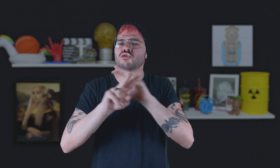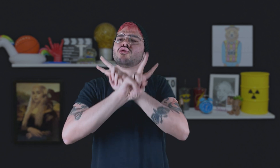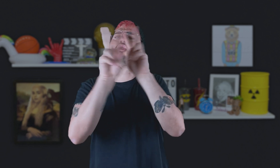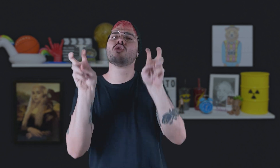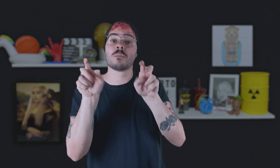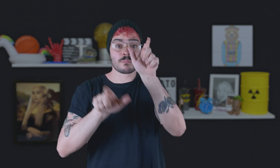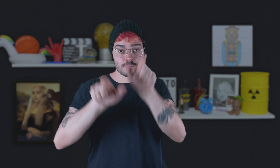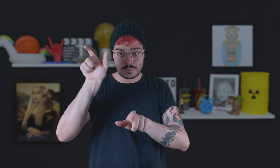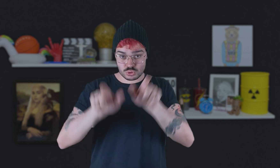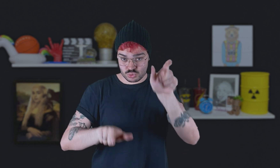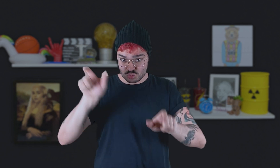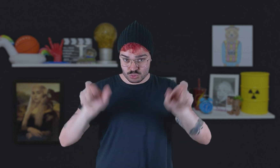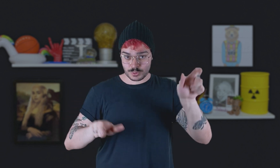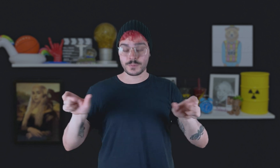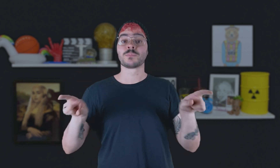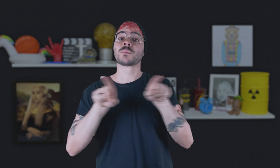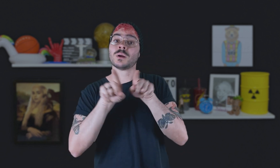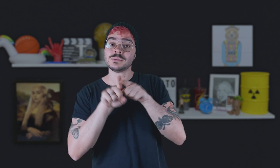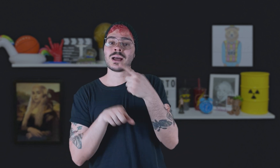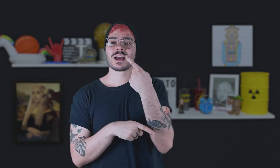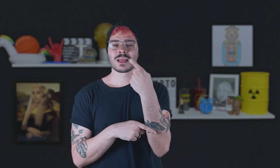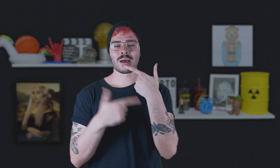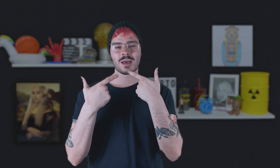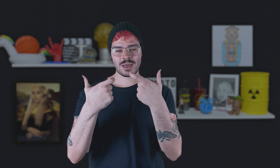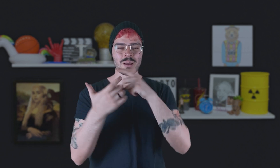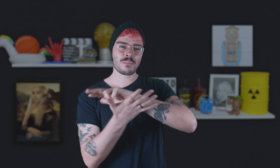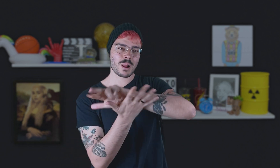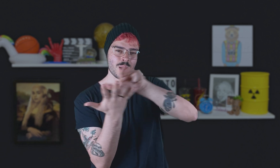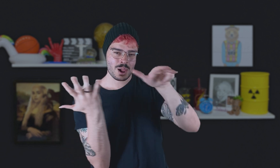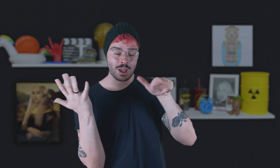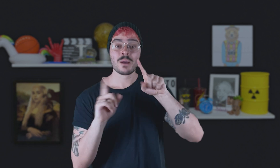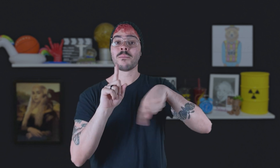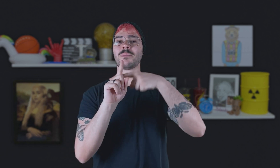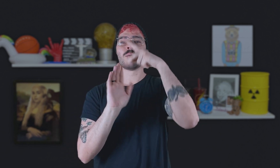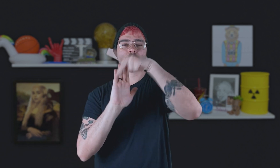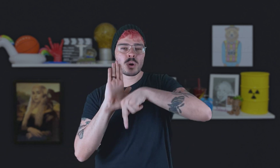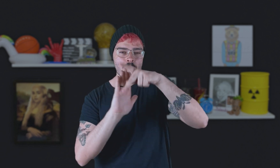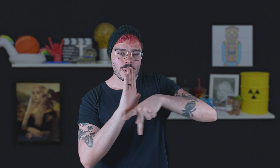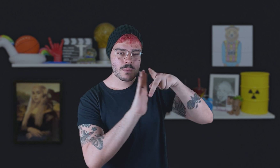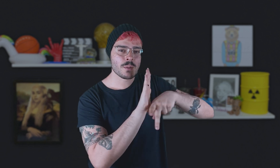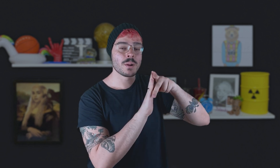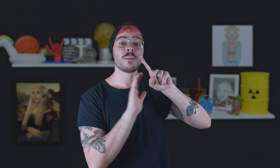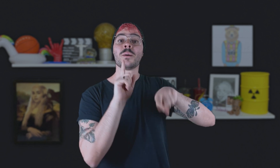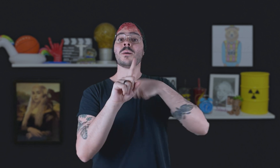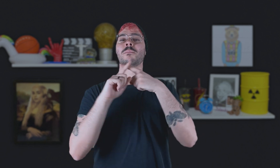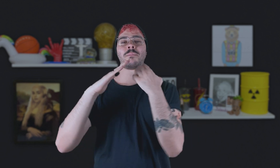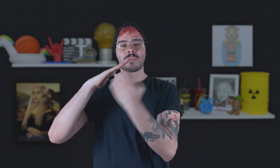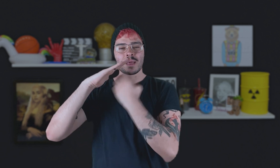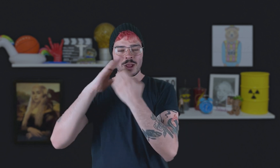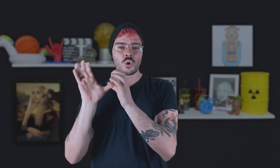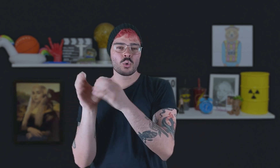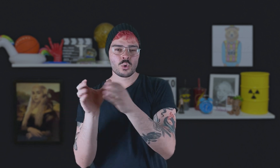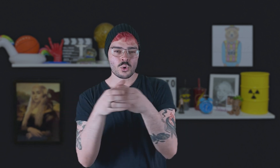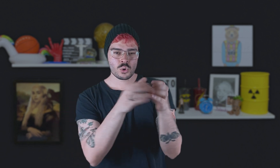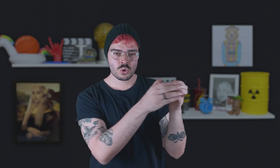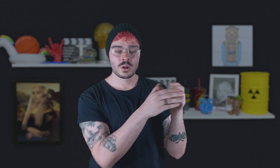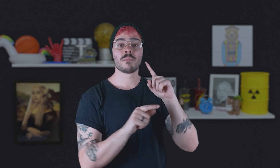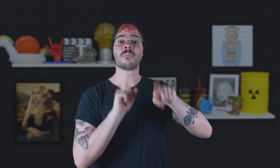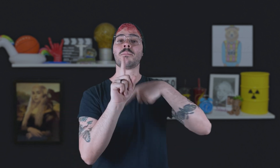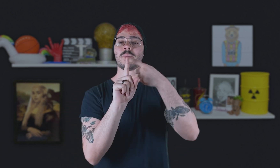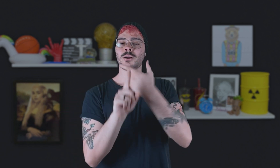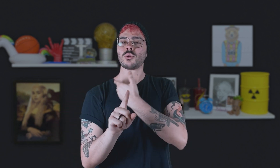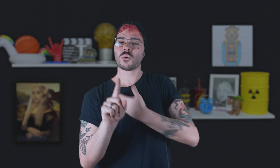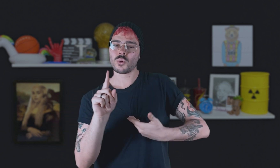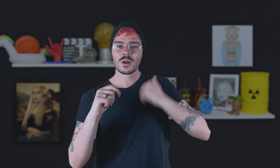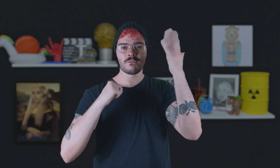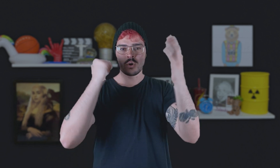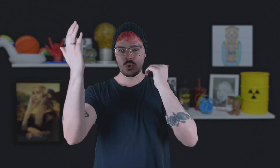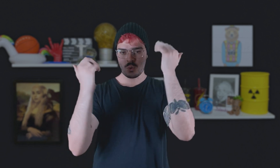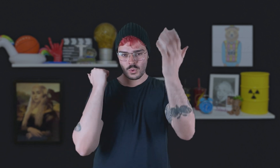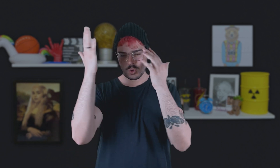about people, weapons, projects, organizations and foreign governments,